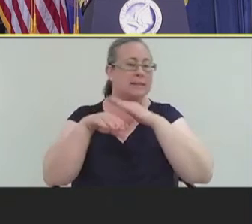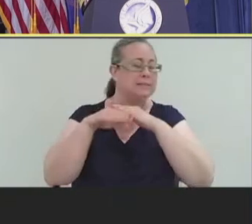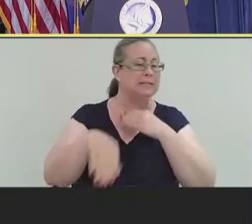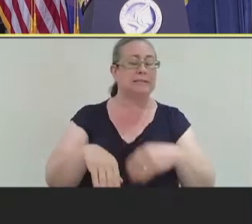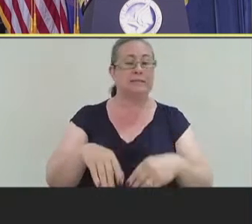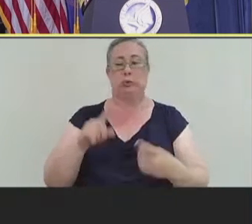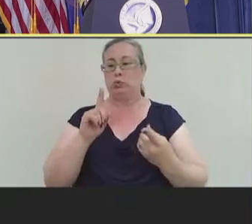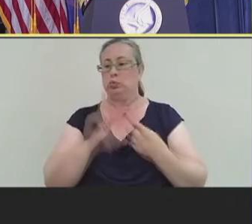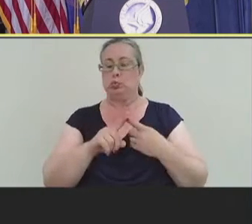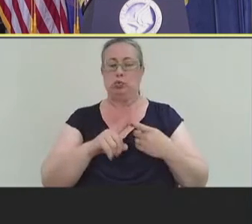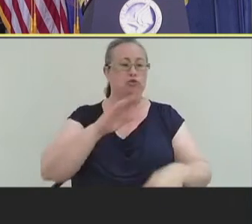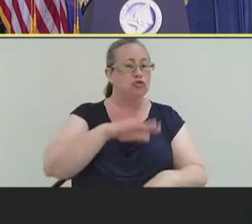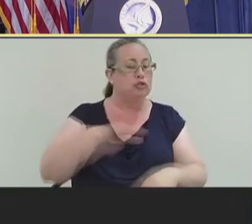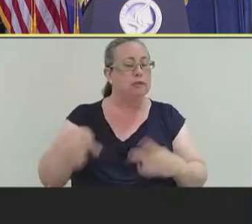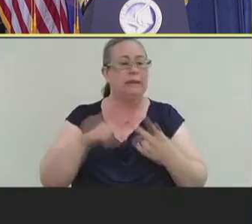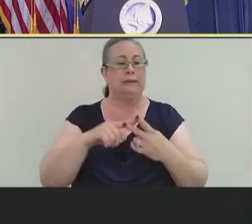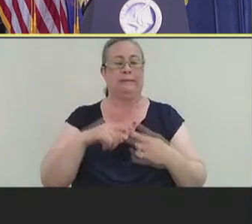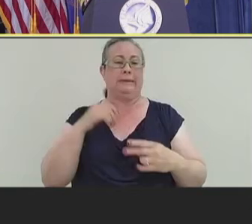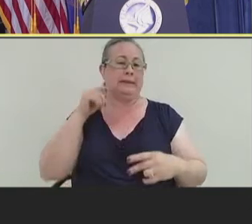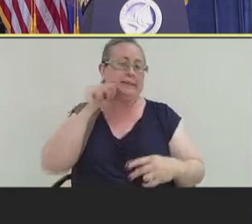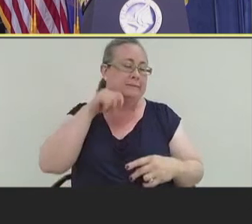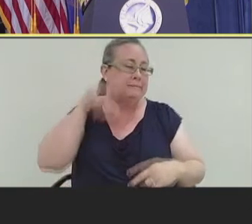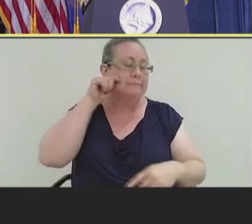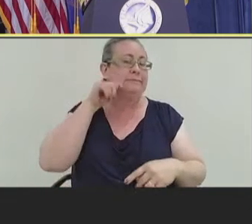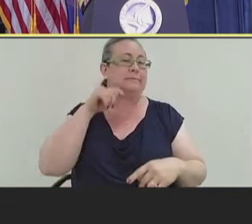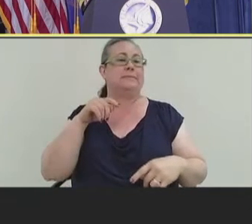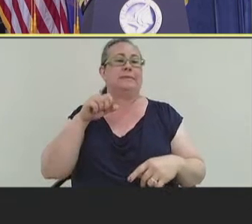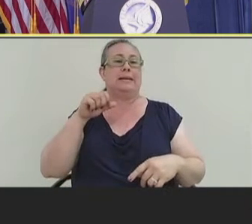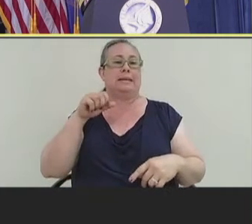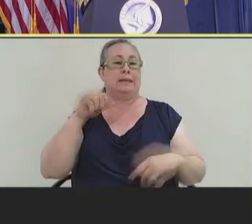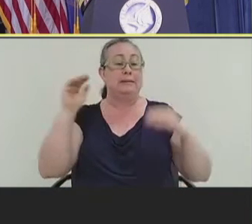adolescents, young adults, and even seniors like me.